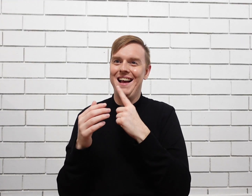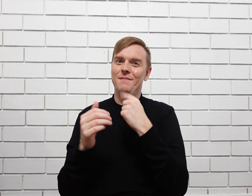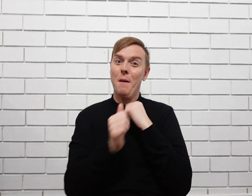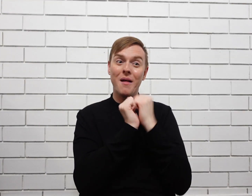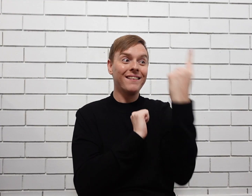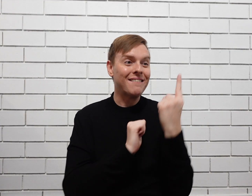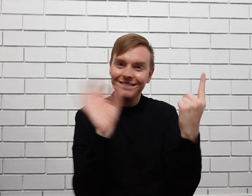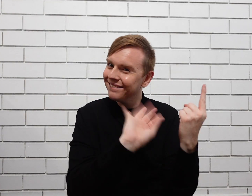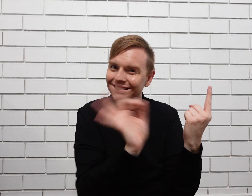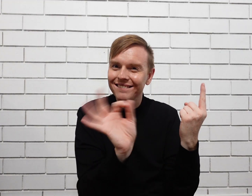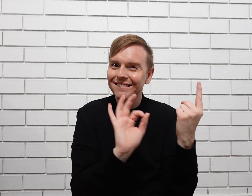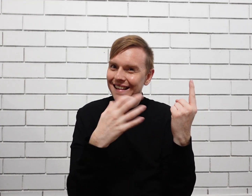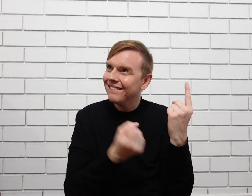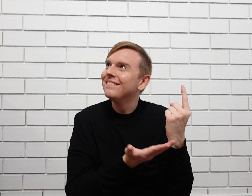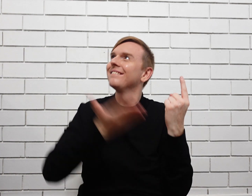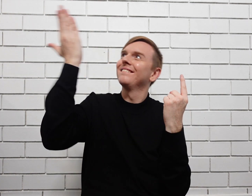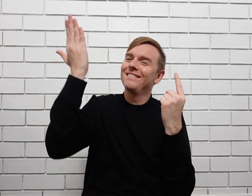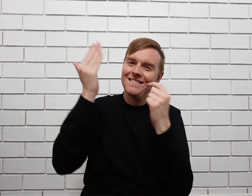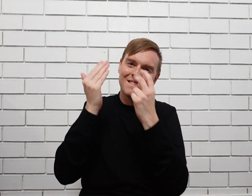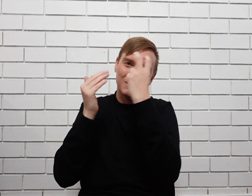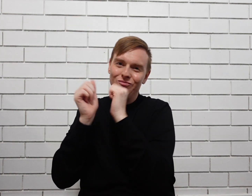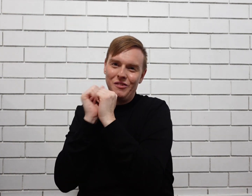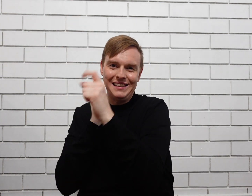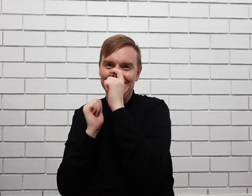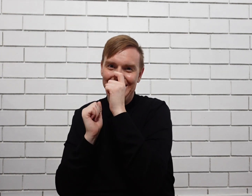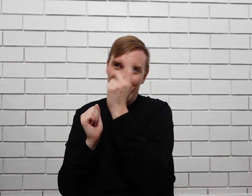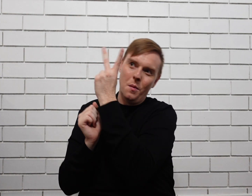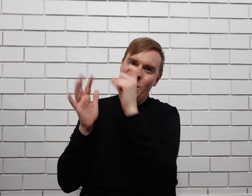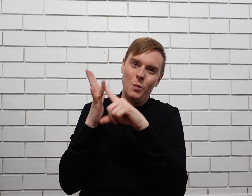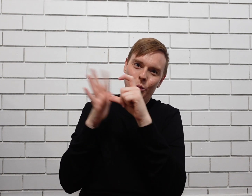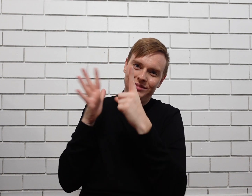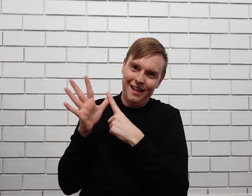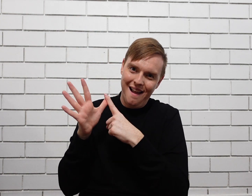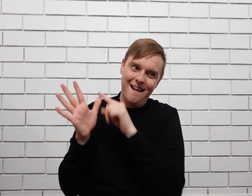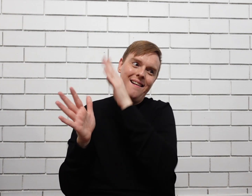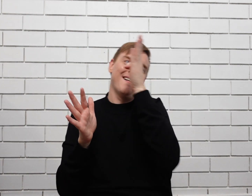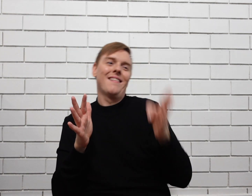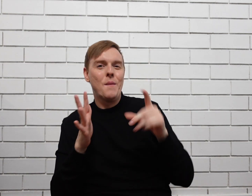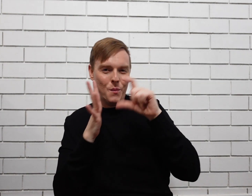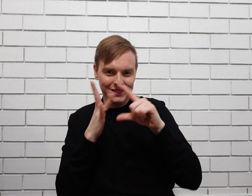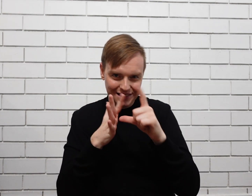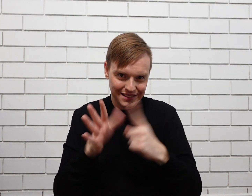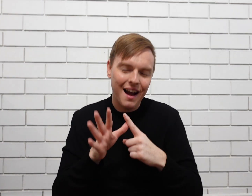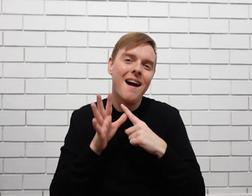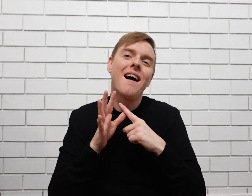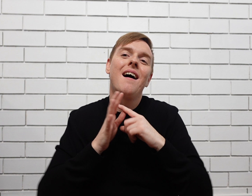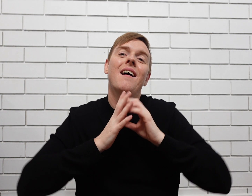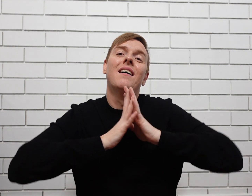Now my brother is not only the one who is CODA, we have two more CODAs siblings in the additional family.